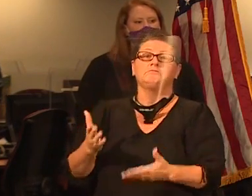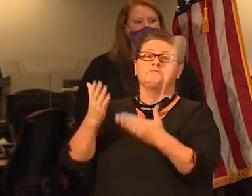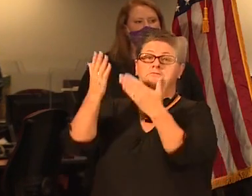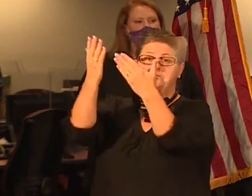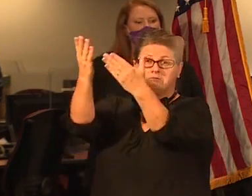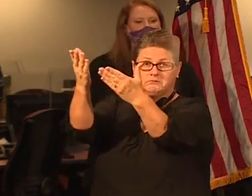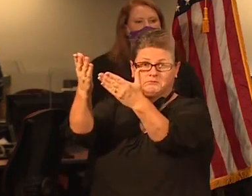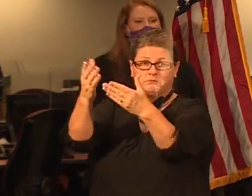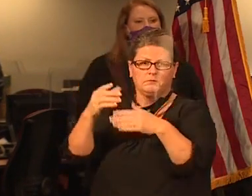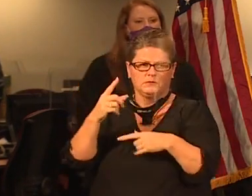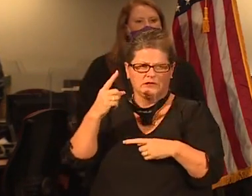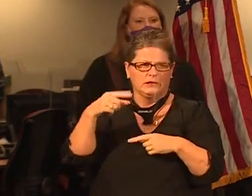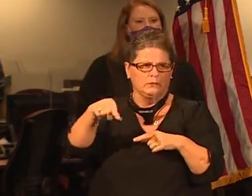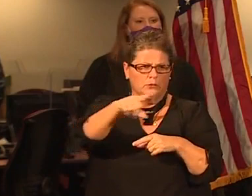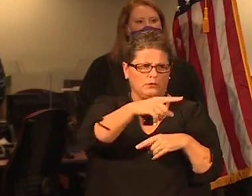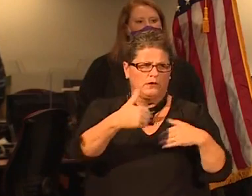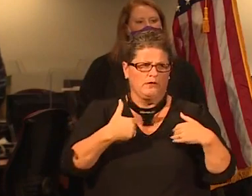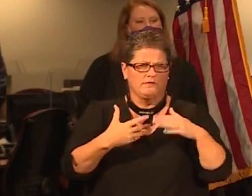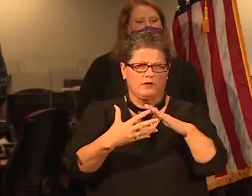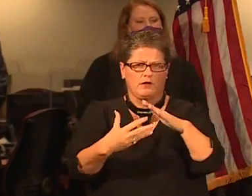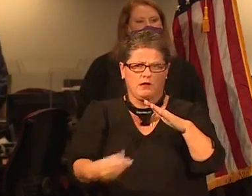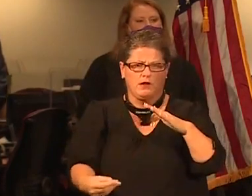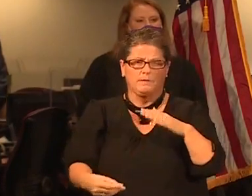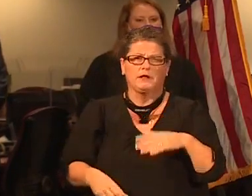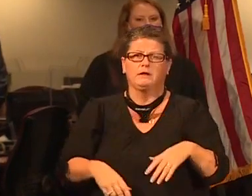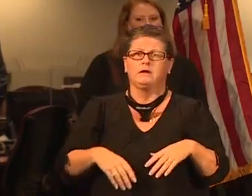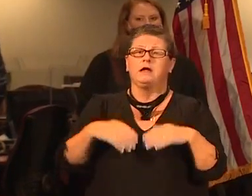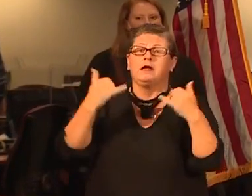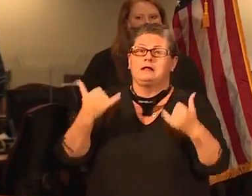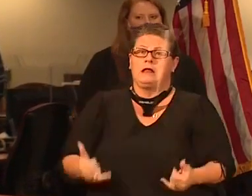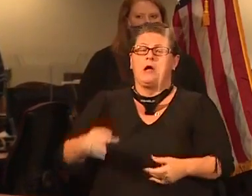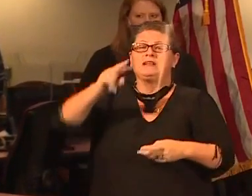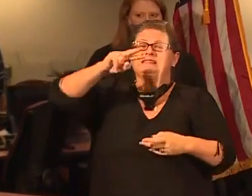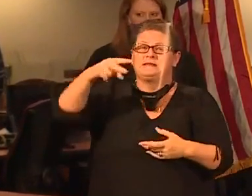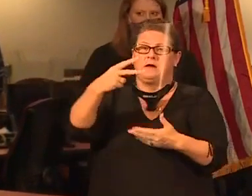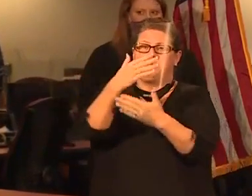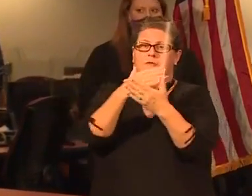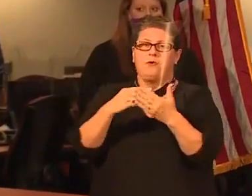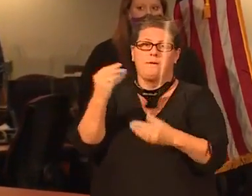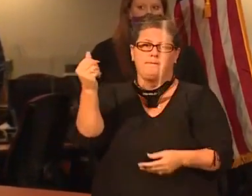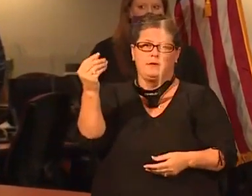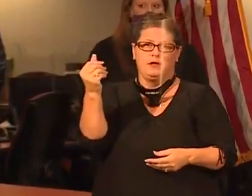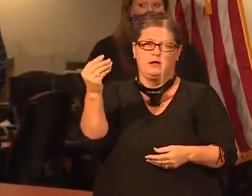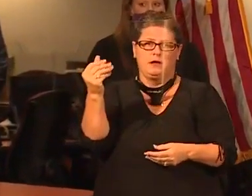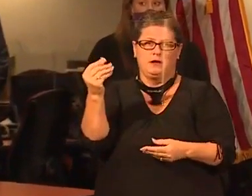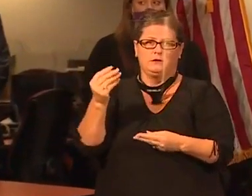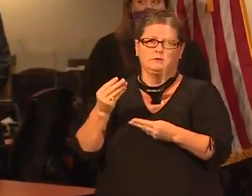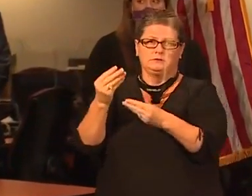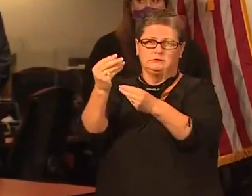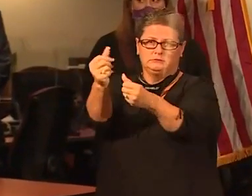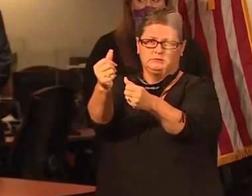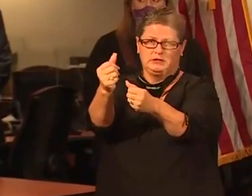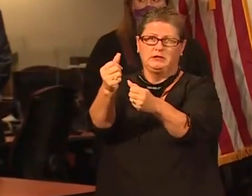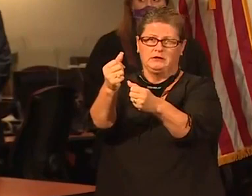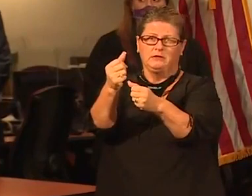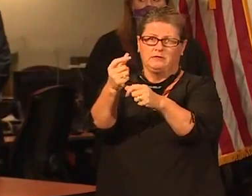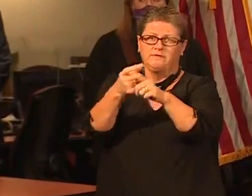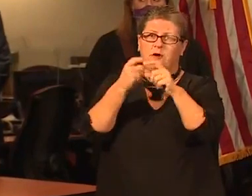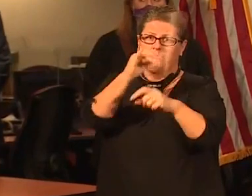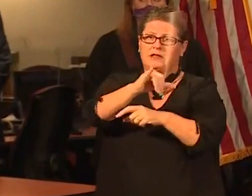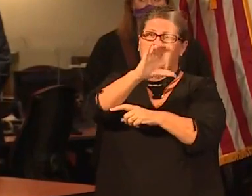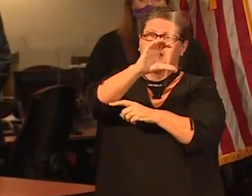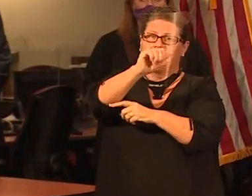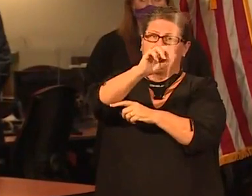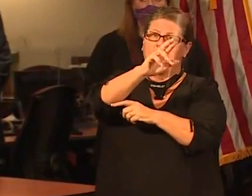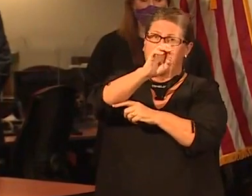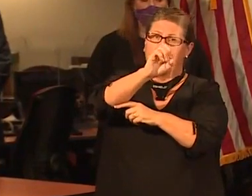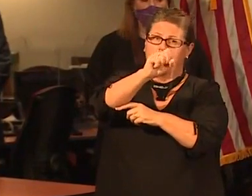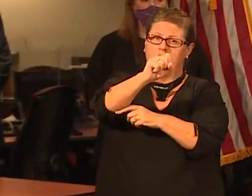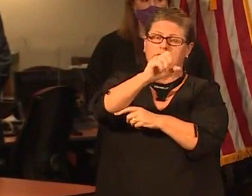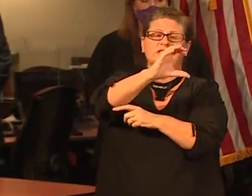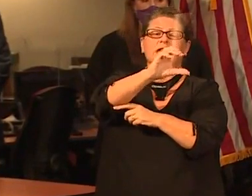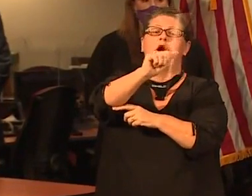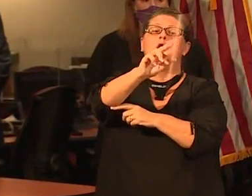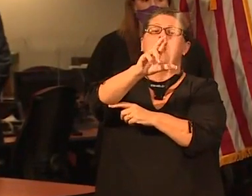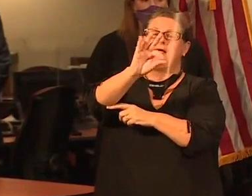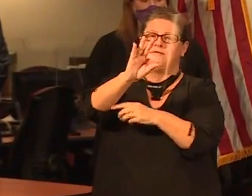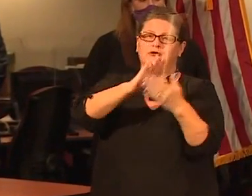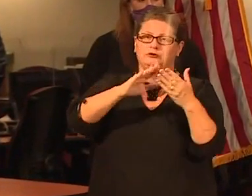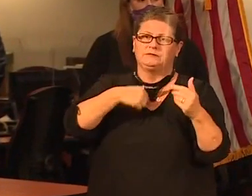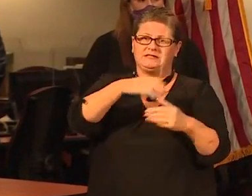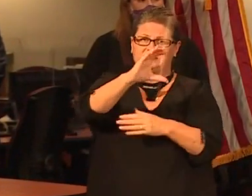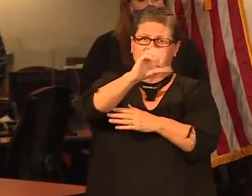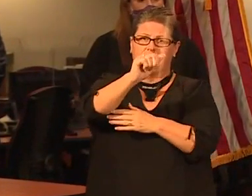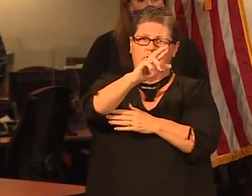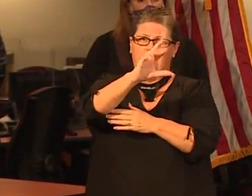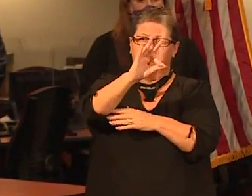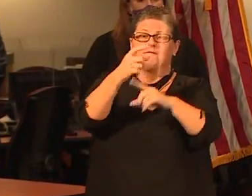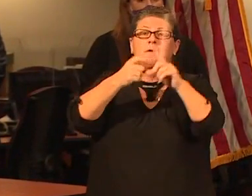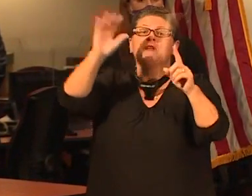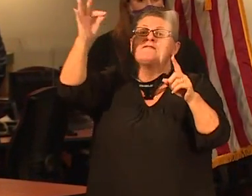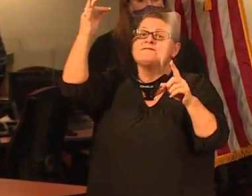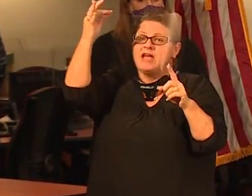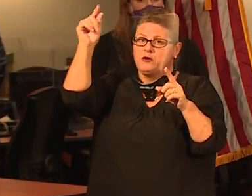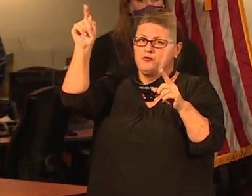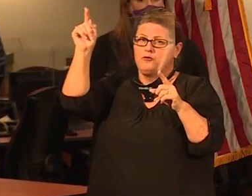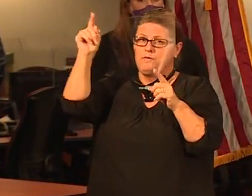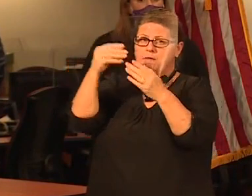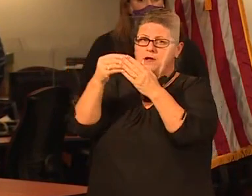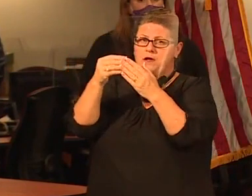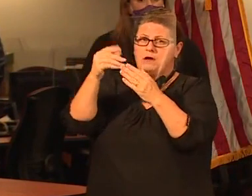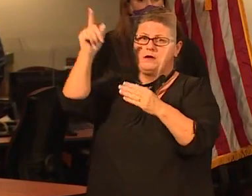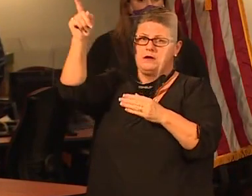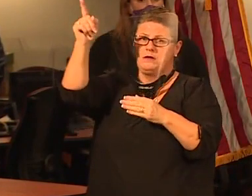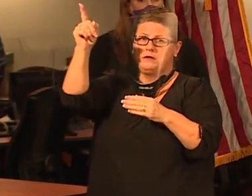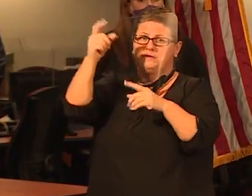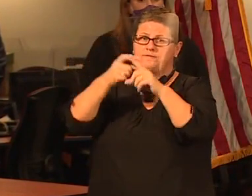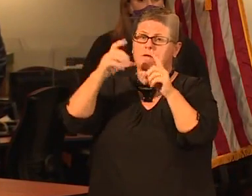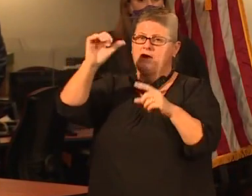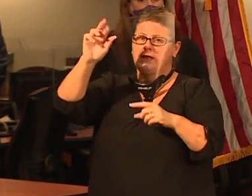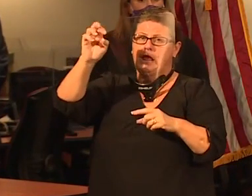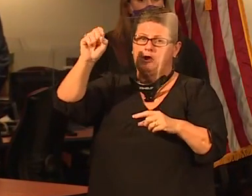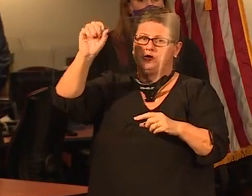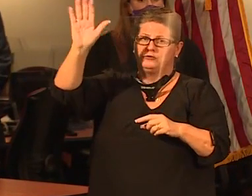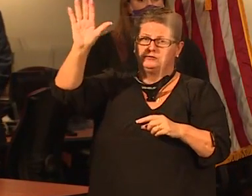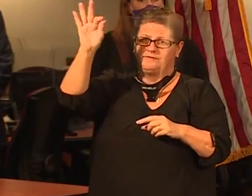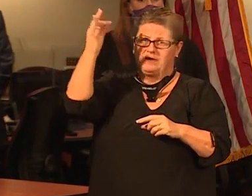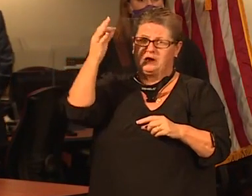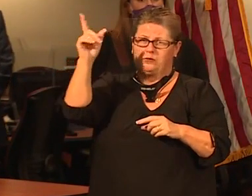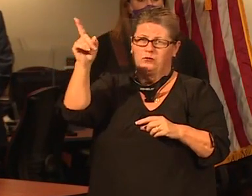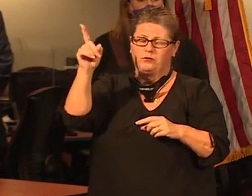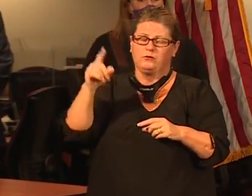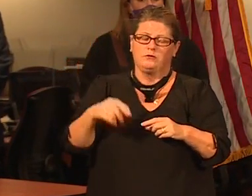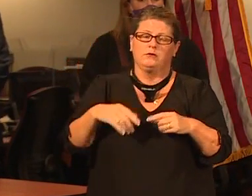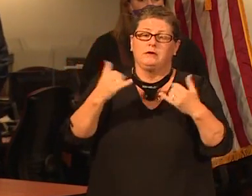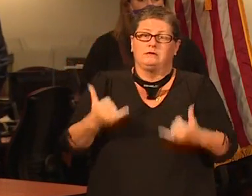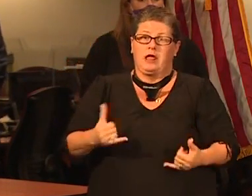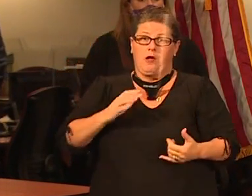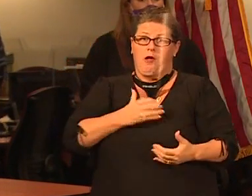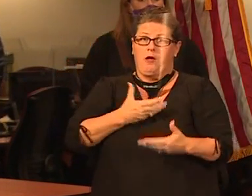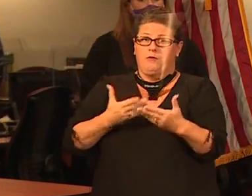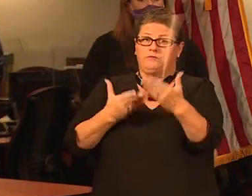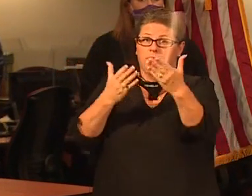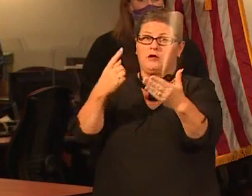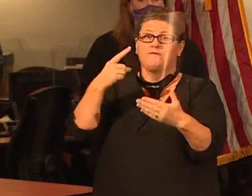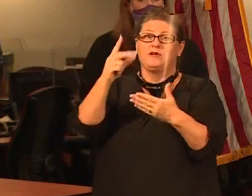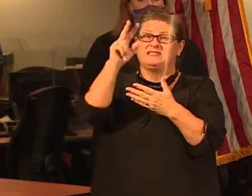TODAY, I HAVE PROVIDED RECOMMENDATIONS FOR THE SECOND FATES OF EXPENDITURES OF THE CORONAVIRUS AID RELIEF AND ECONOMIC SECURITY ACT, THE CARES ACT.